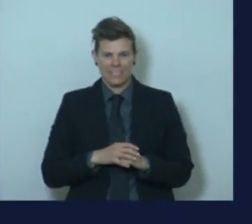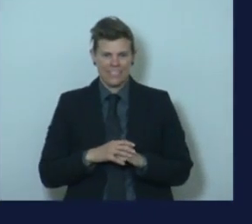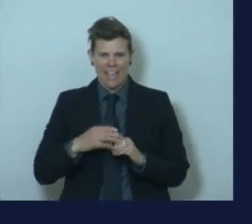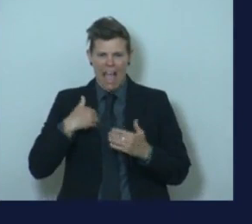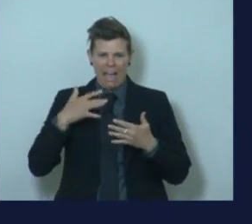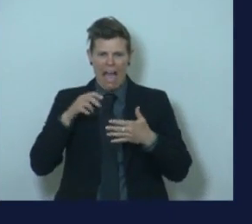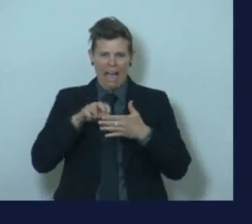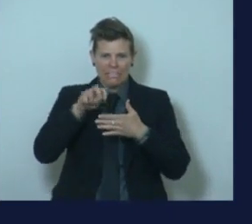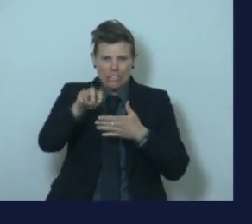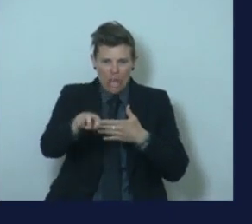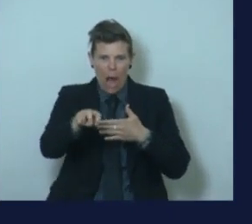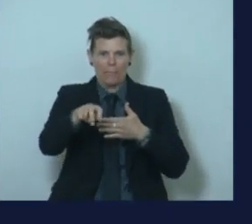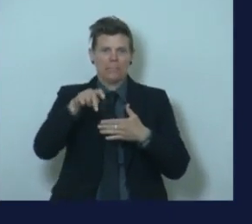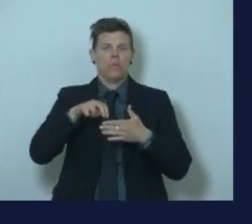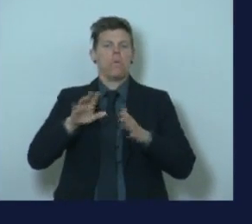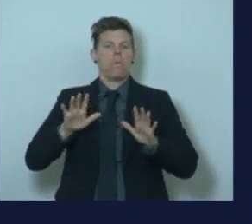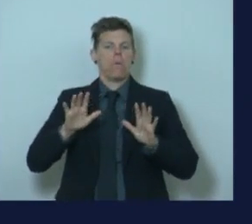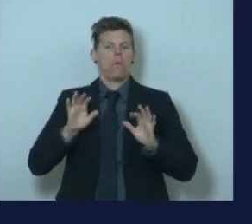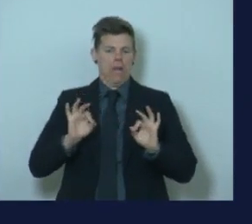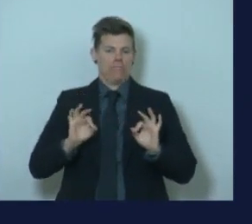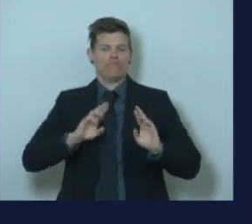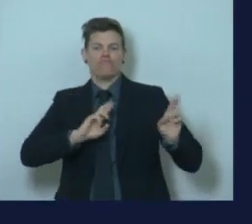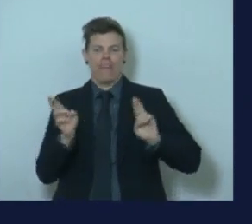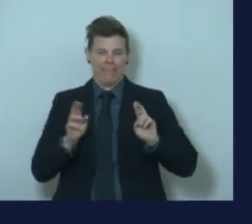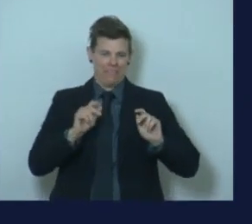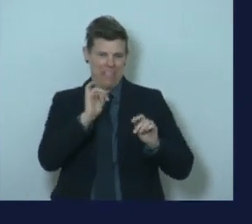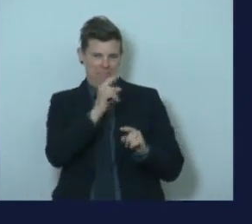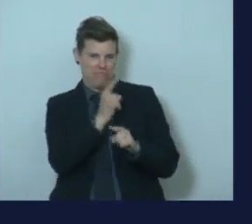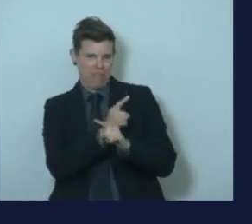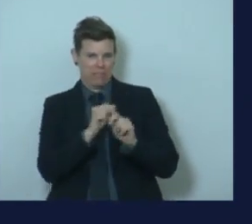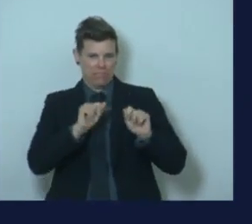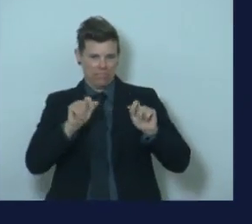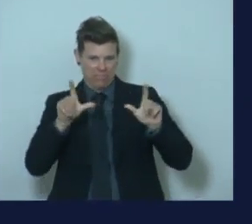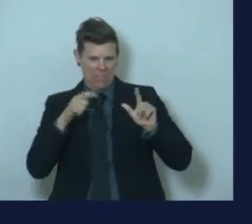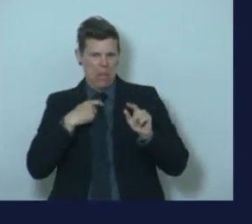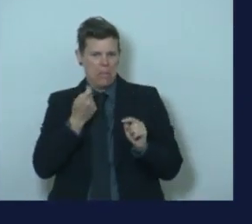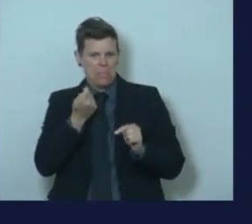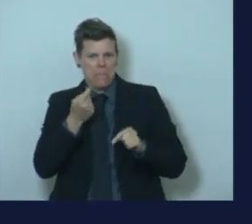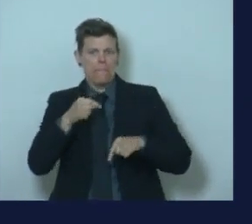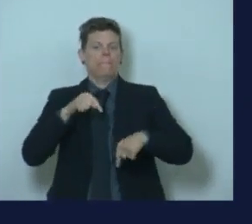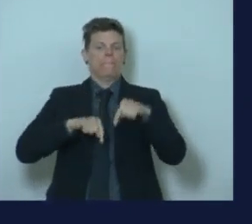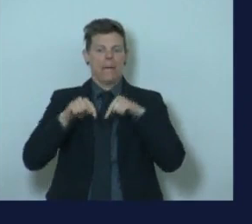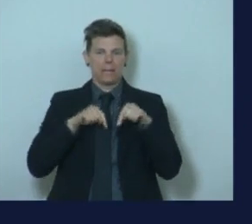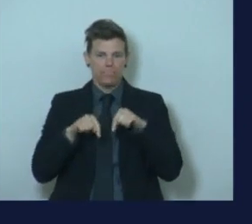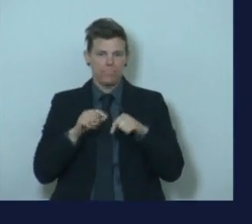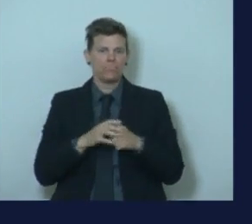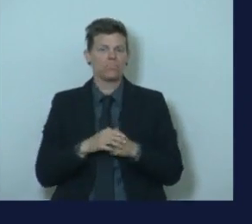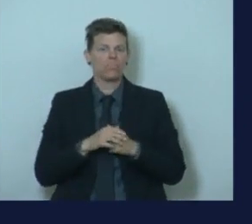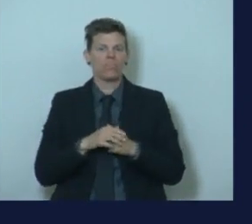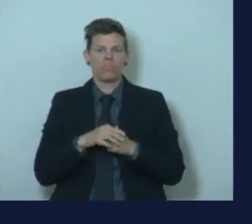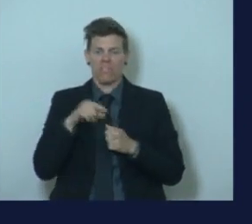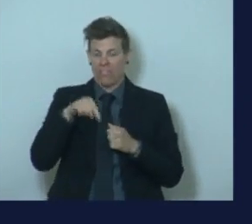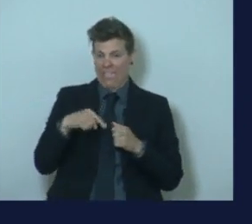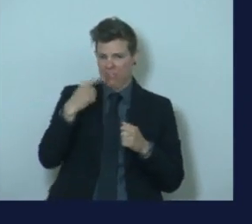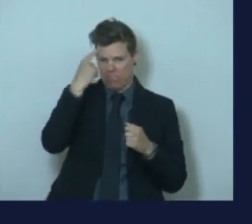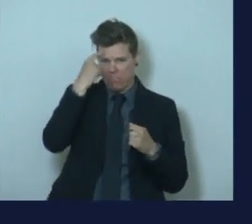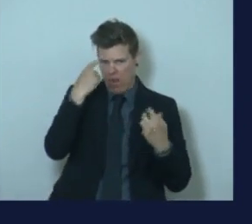I BELIEVE WE HAVE A SLIDE TO TALK ABOUT THAT. I AM AHEAD OF MYSELF. THAT’S PERFECT.